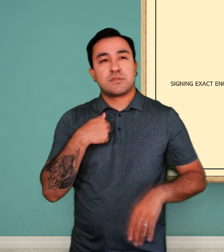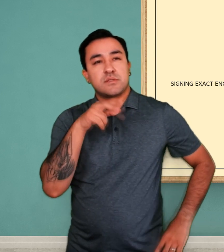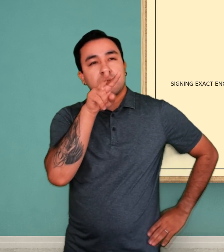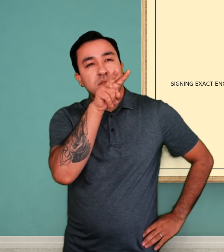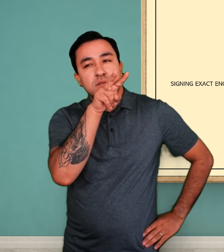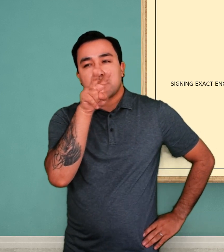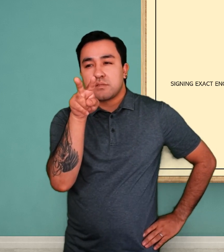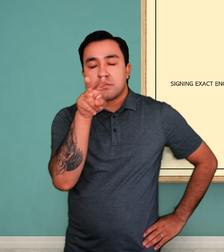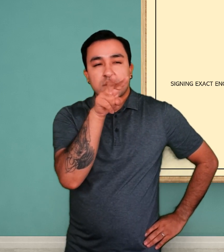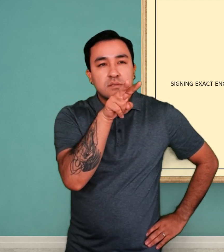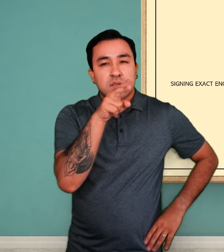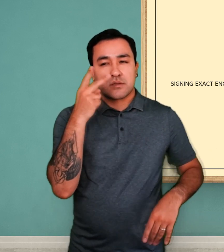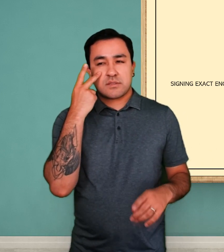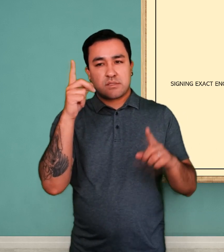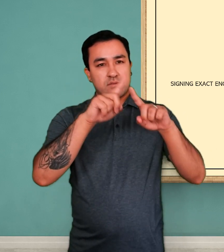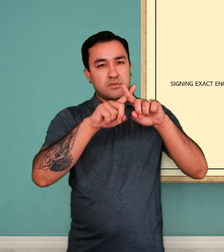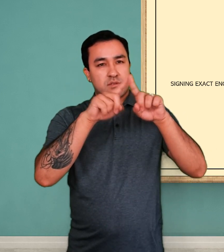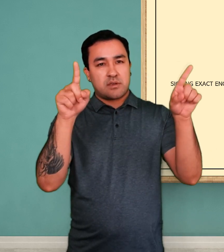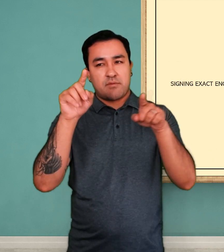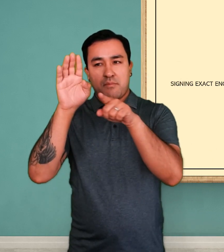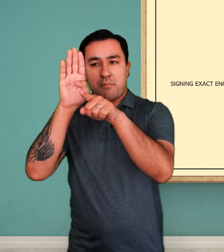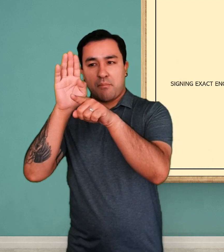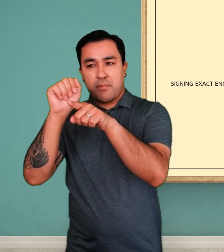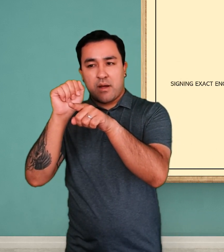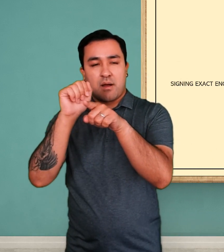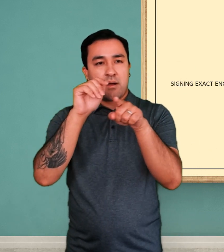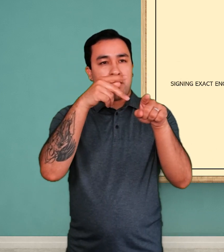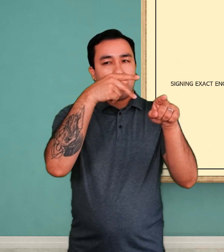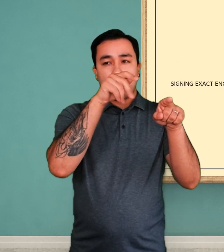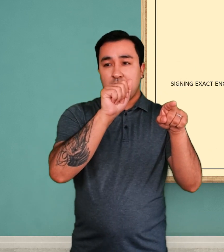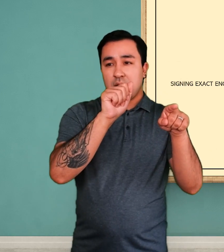time seeing the difference between /b/ and /p/ because the difference is sound.